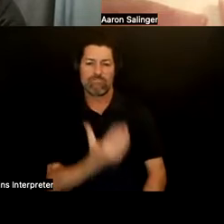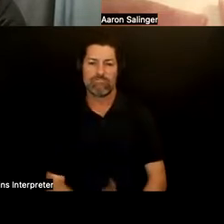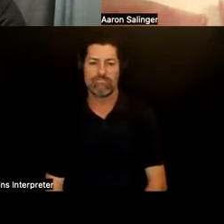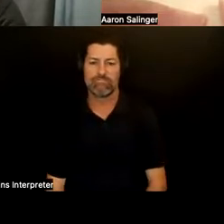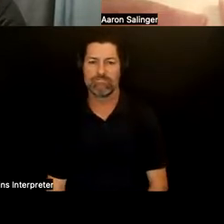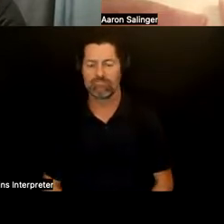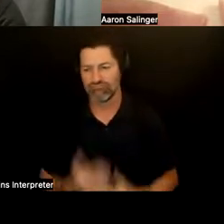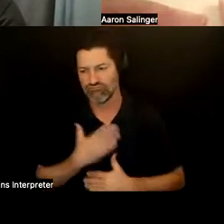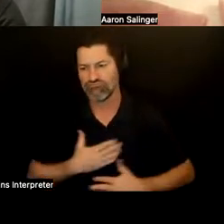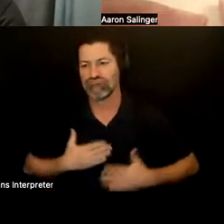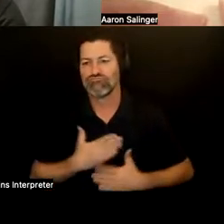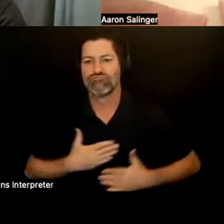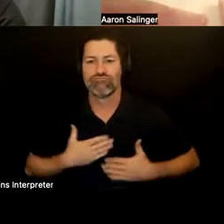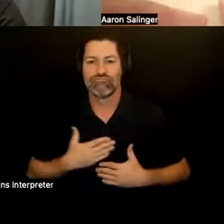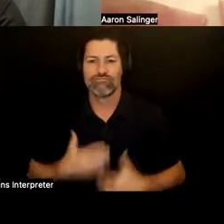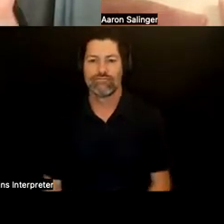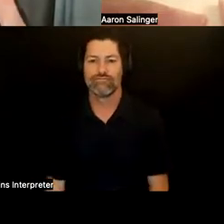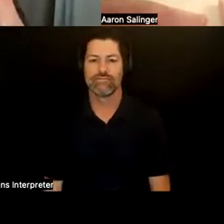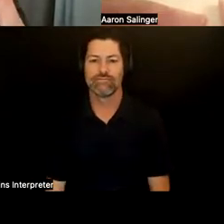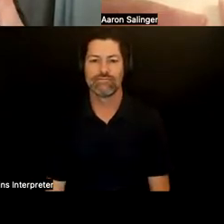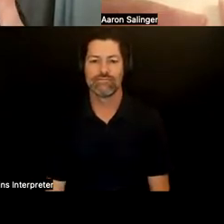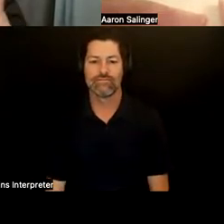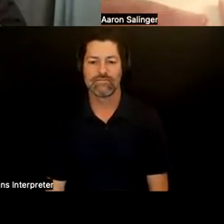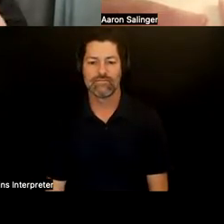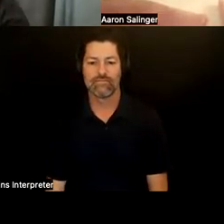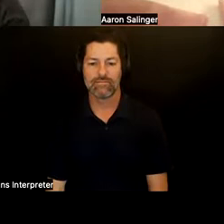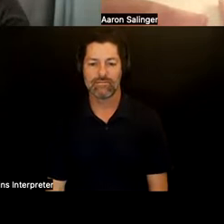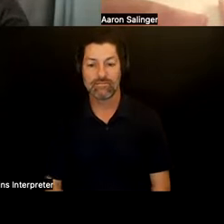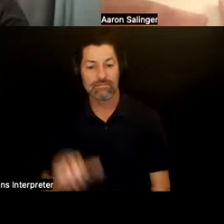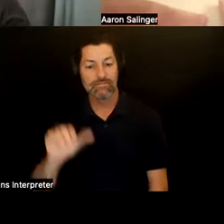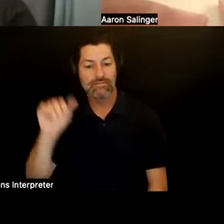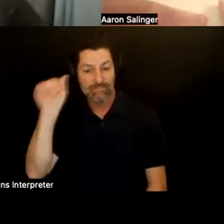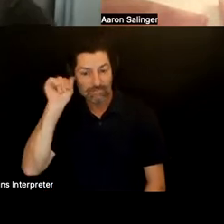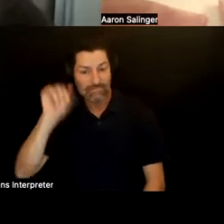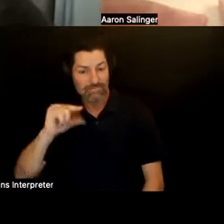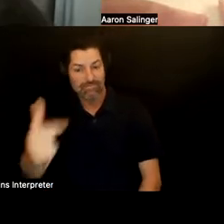else. 19:53:13 And how yeah, you brought up the